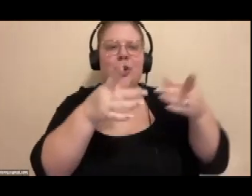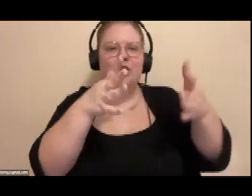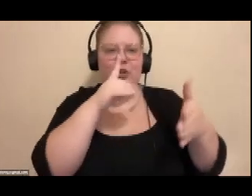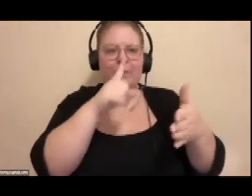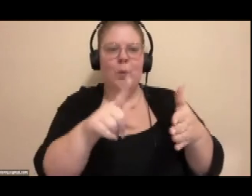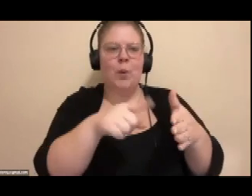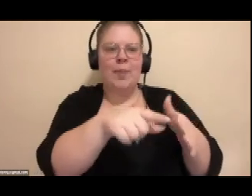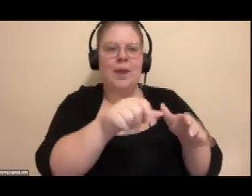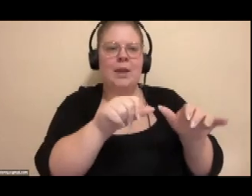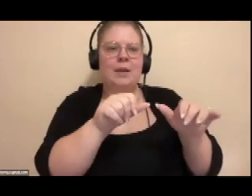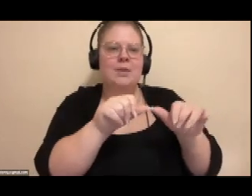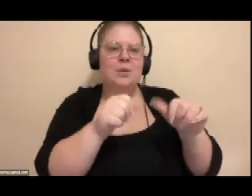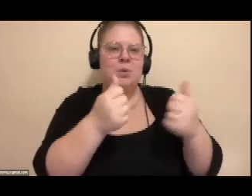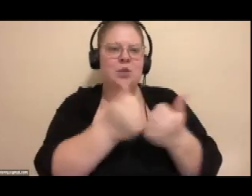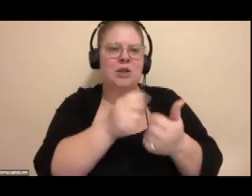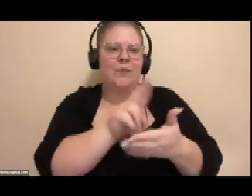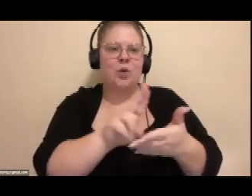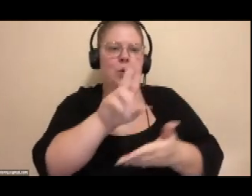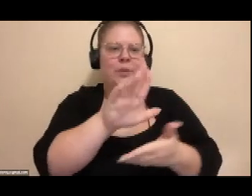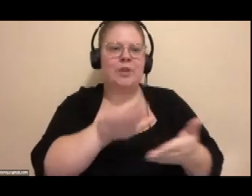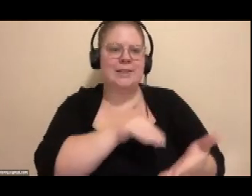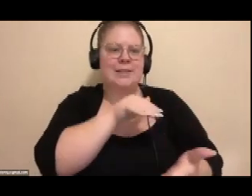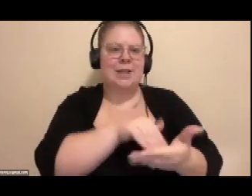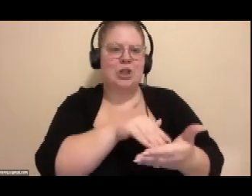Centers on Disabilities, or AUCD.